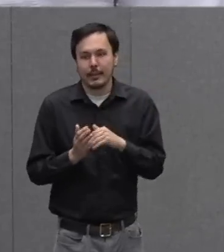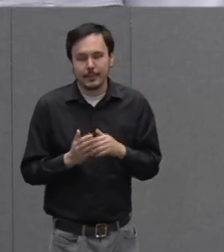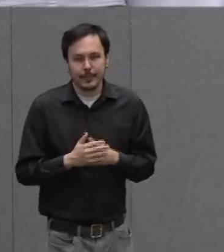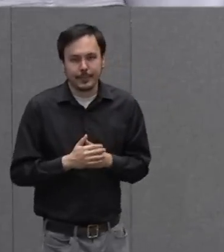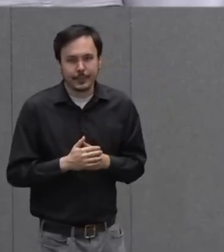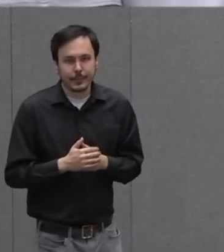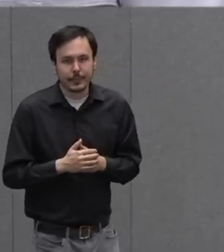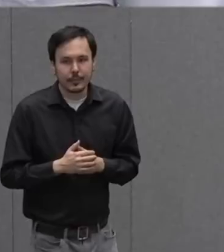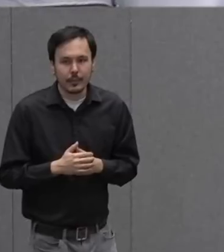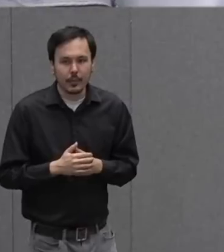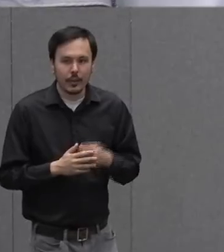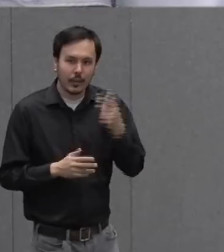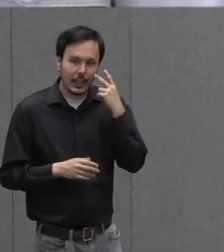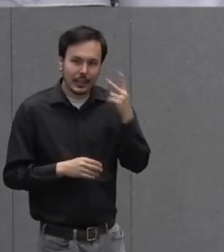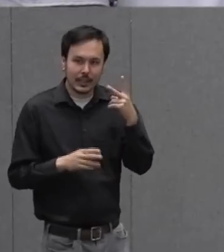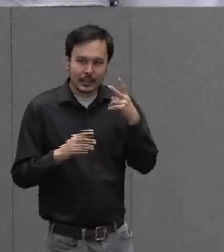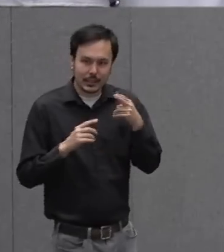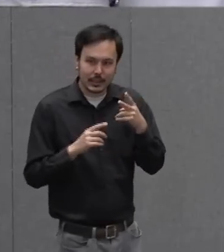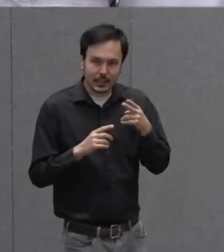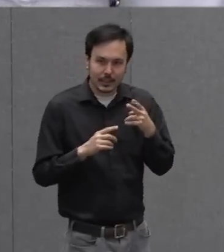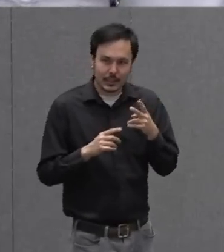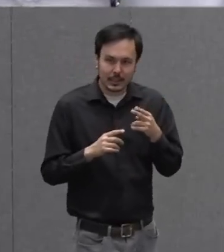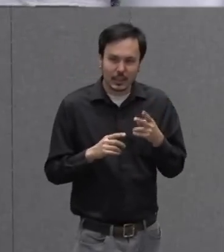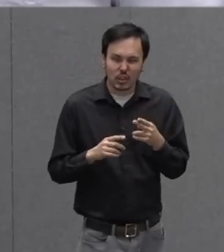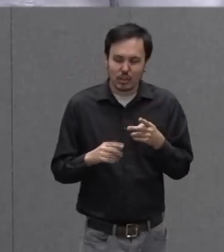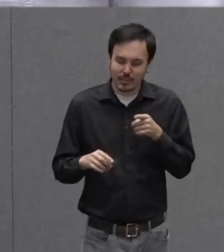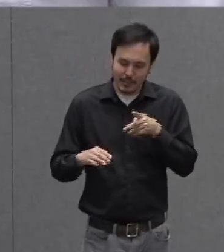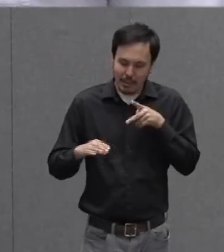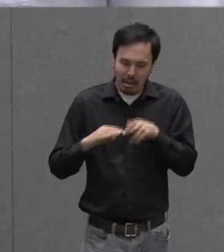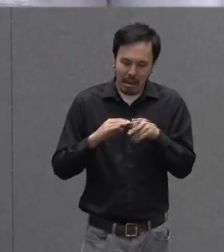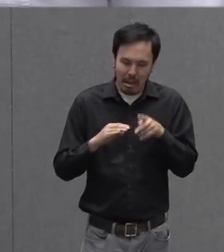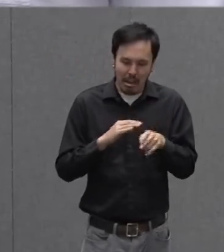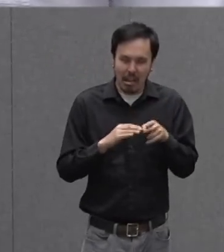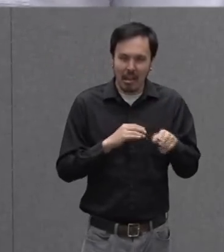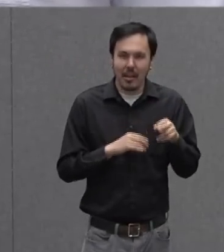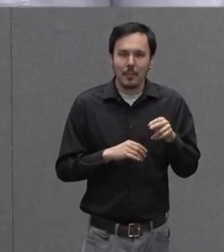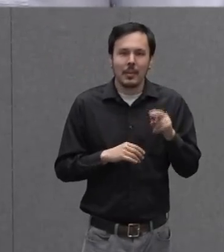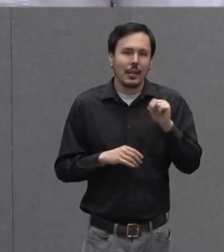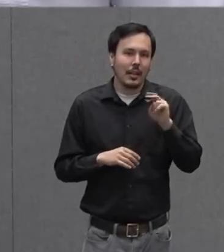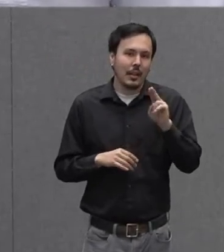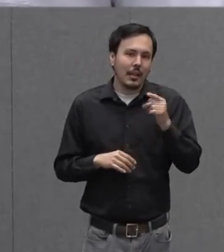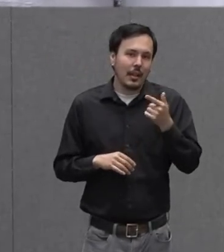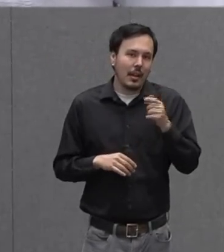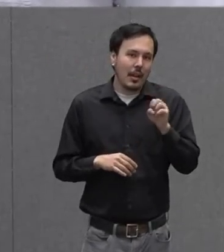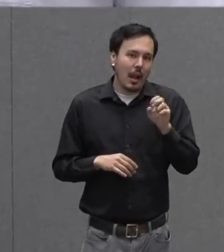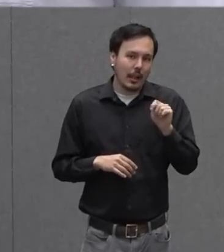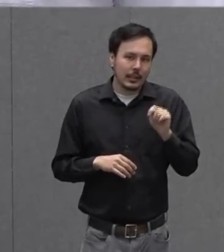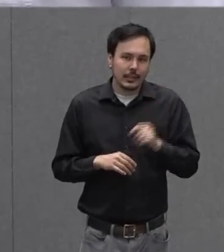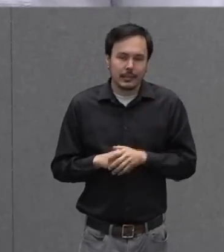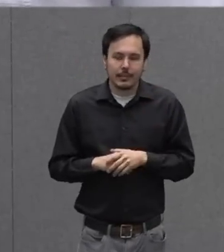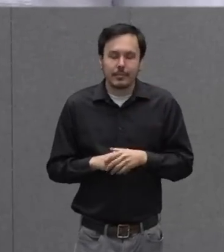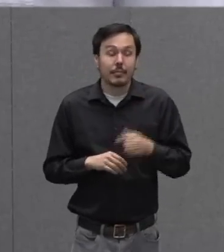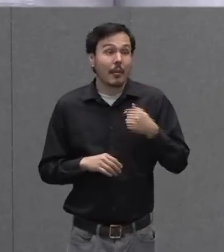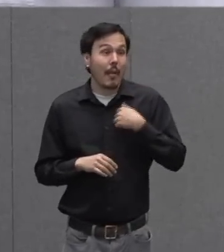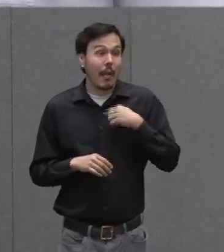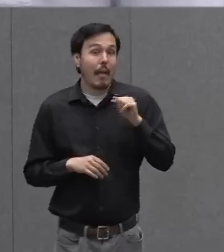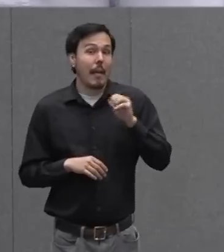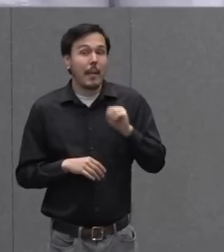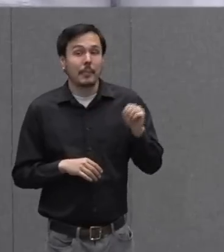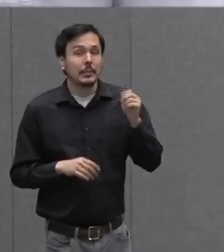You can see the scissors chopping the chicken nuggets. I am Scissor that not even